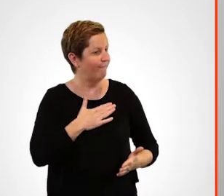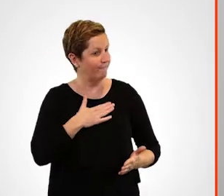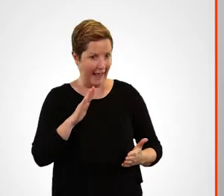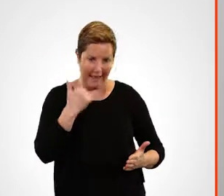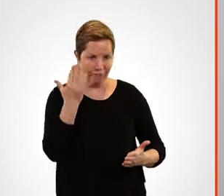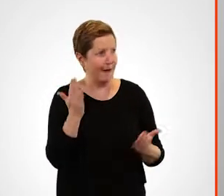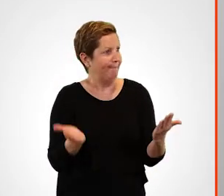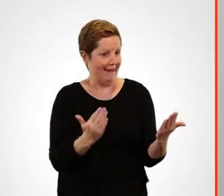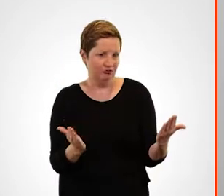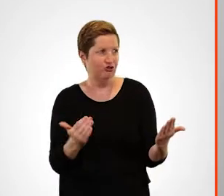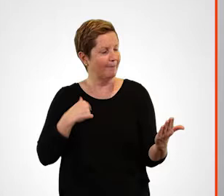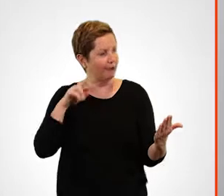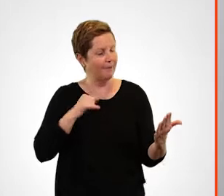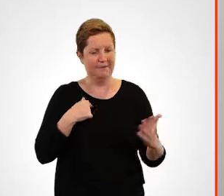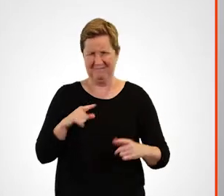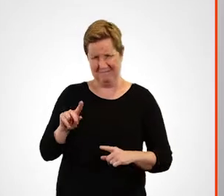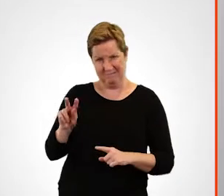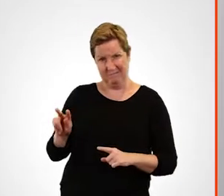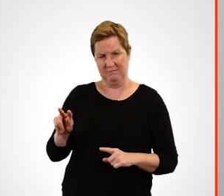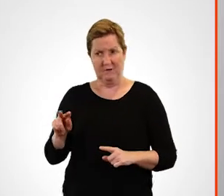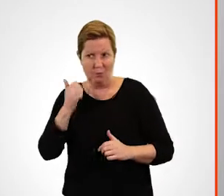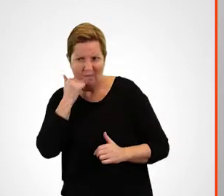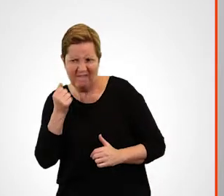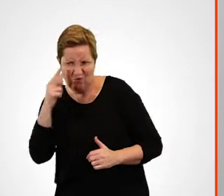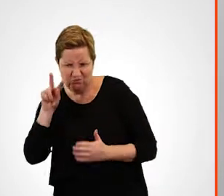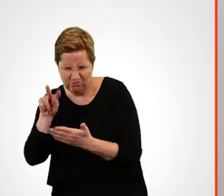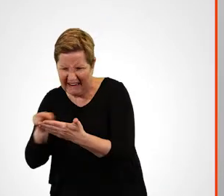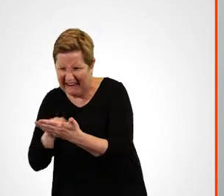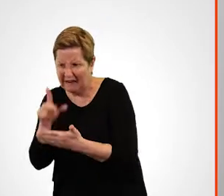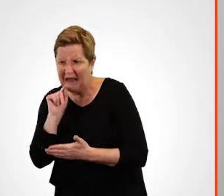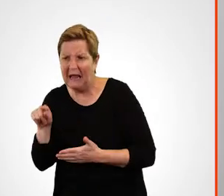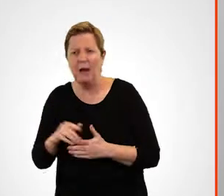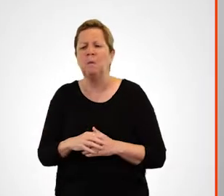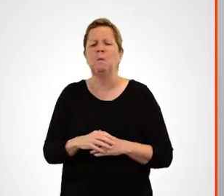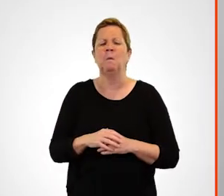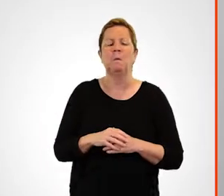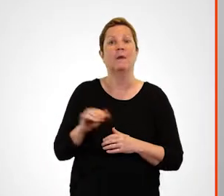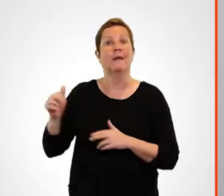This surprised me because I've seen no evidence that this child could actually read, and his father told me that